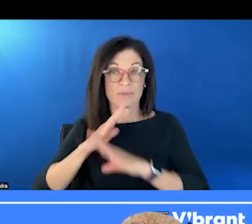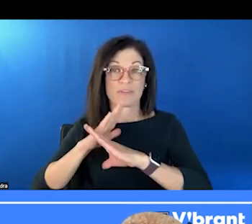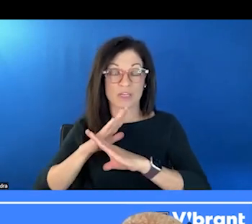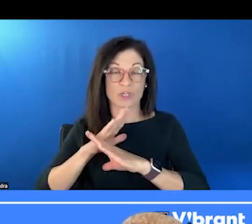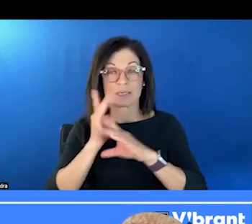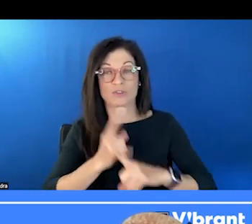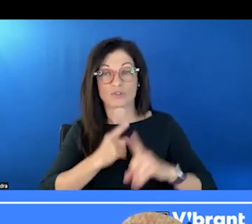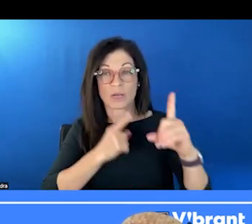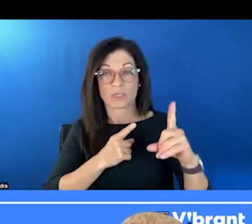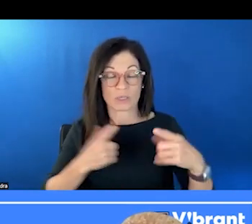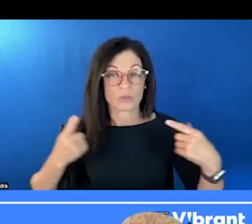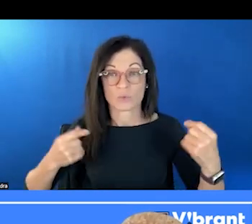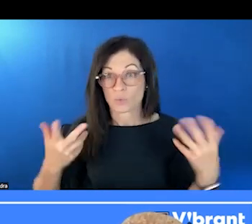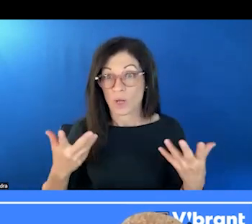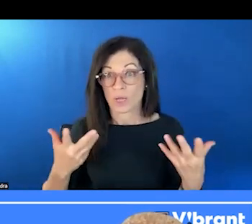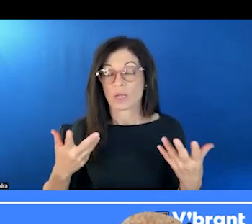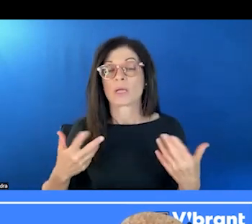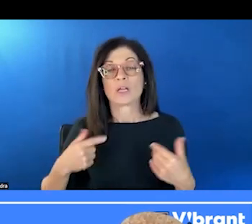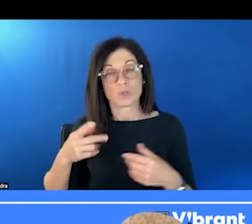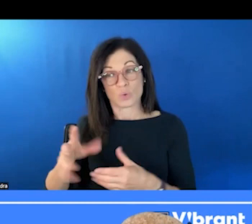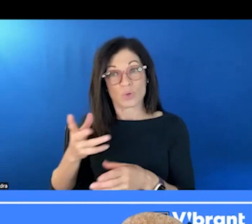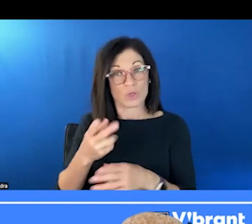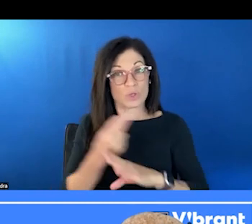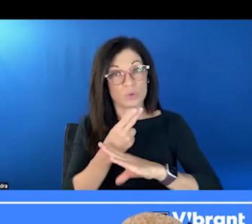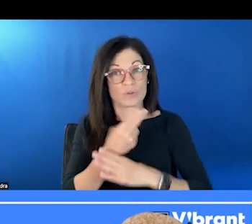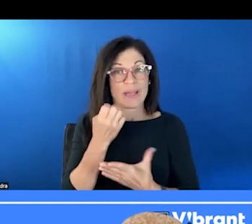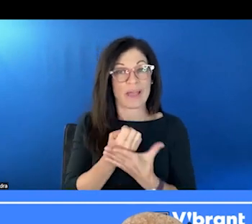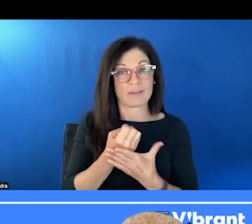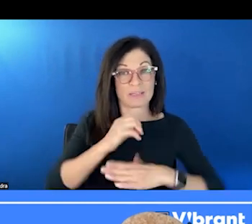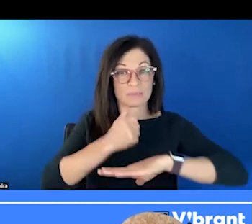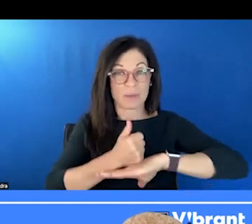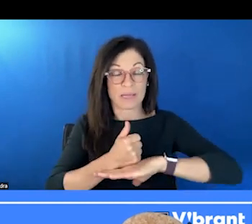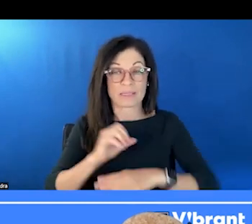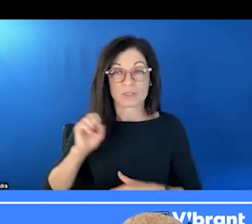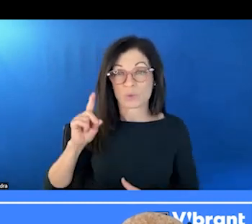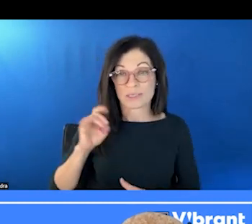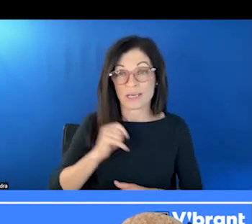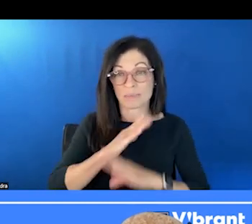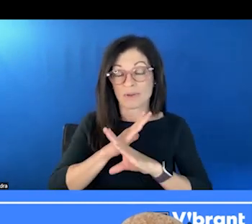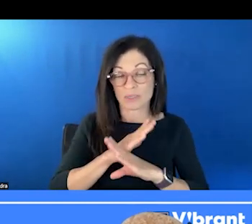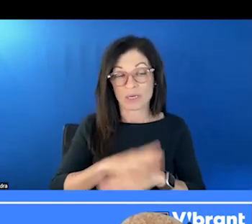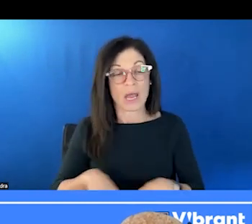SO TAKE THE SCREENING AND FOLLOWS UP THAT WE ARE DOING